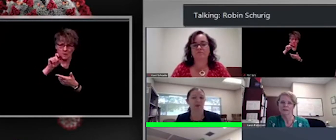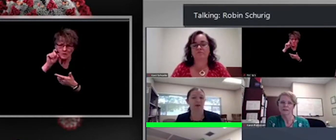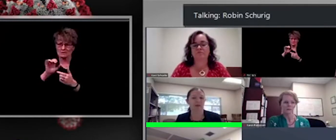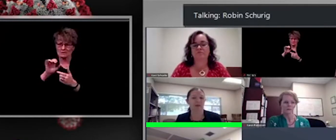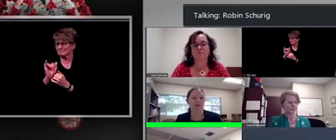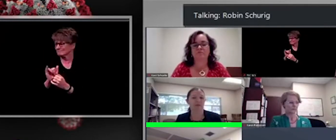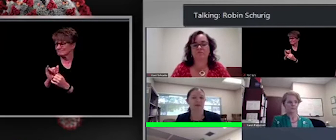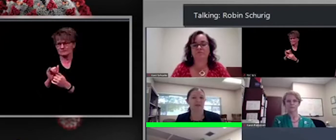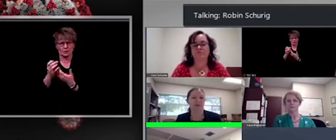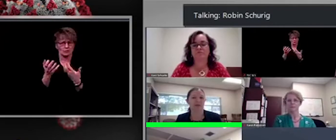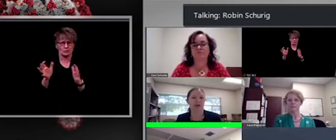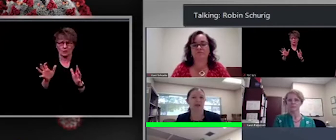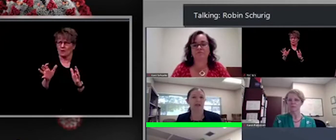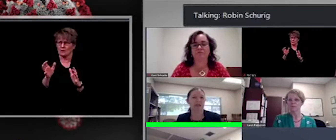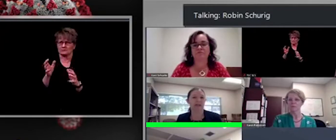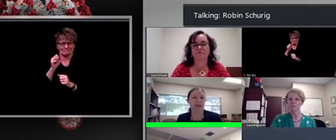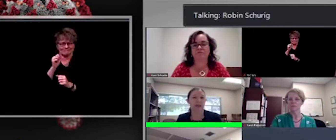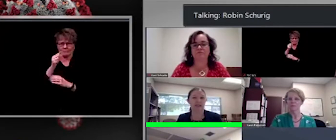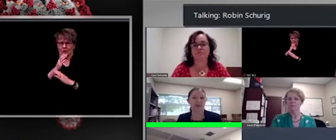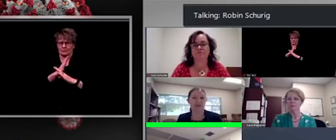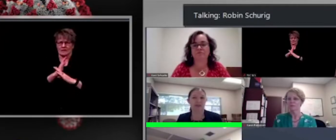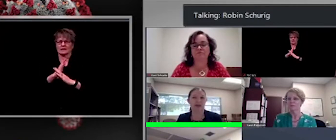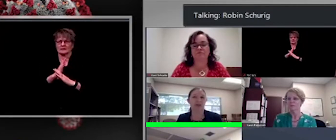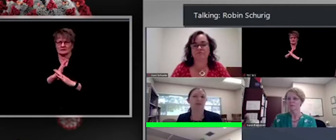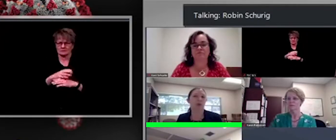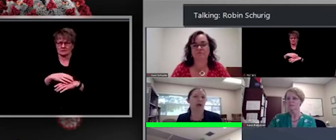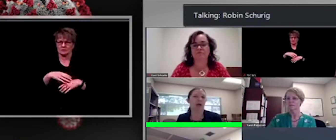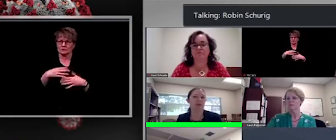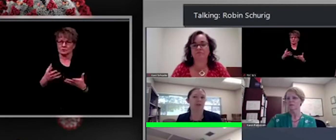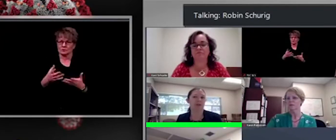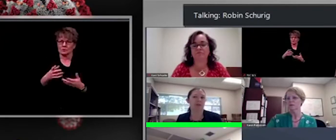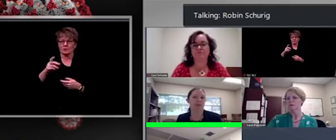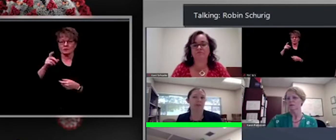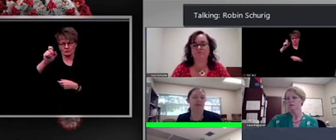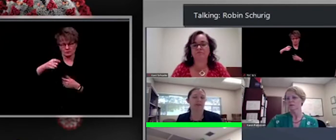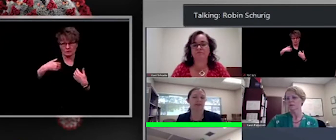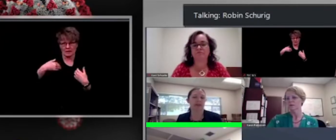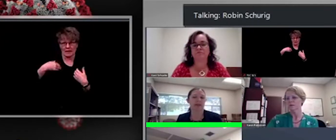wear a cloth face covering in place of those masks or underneath those masks to make it